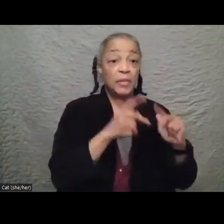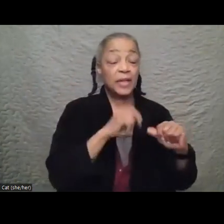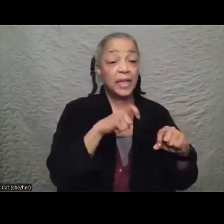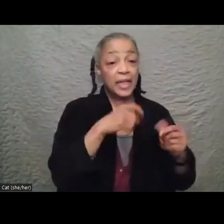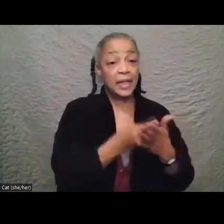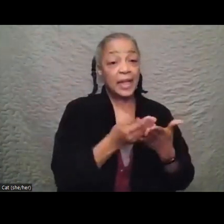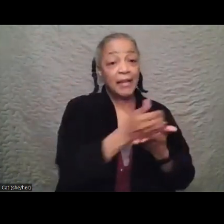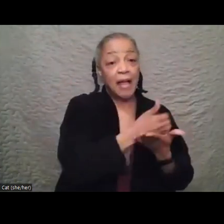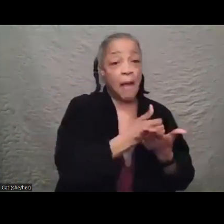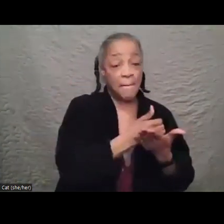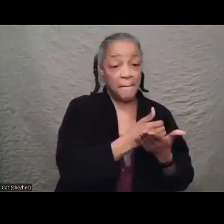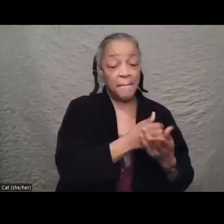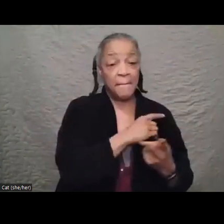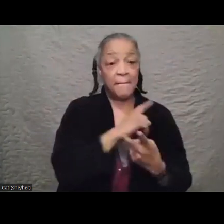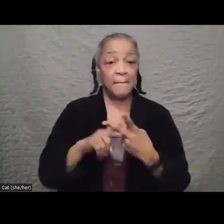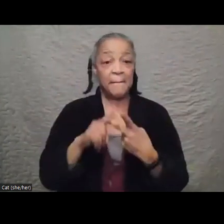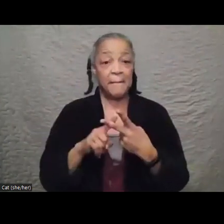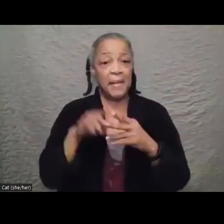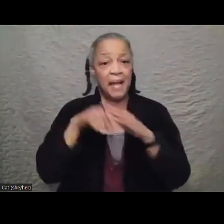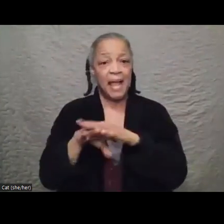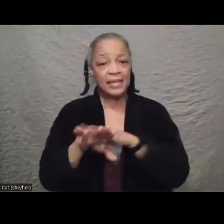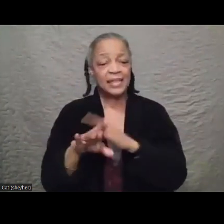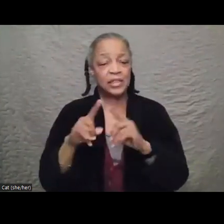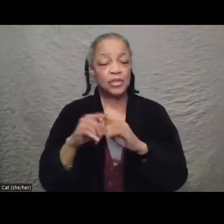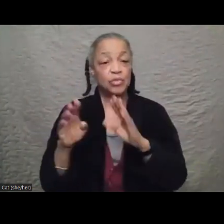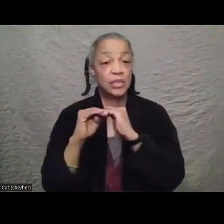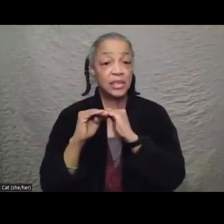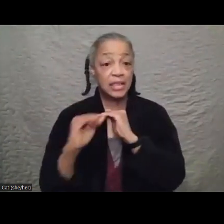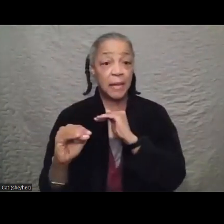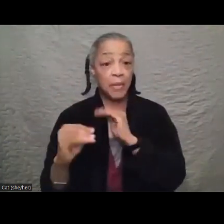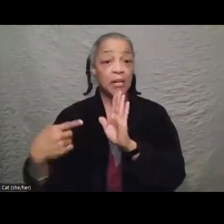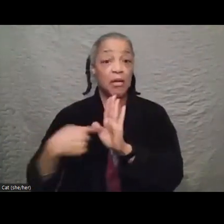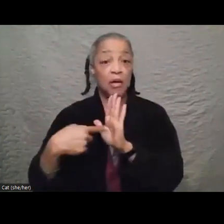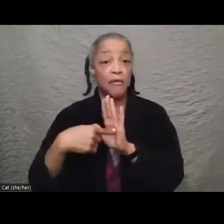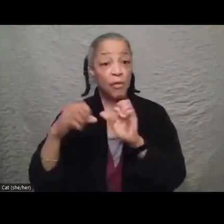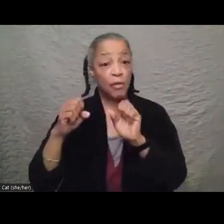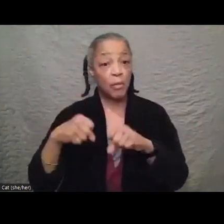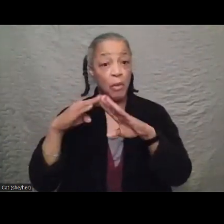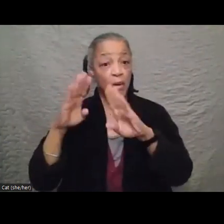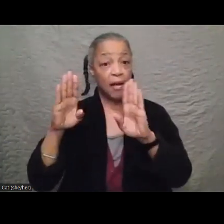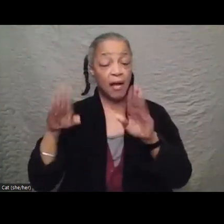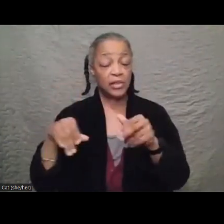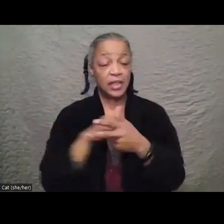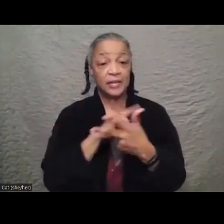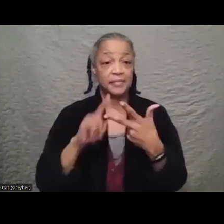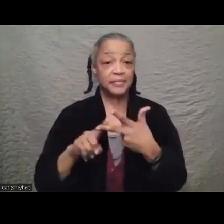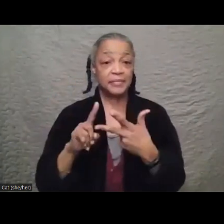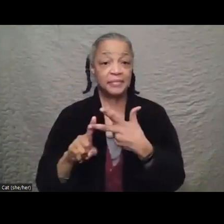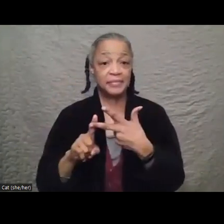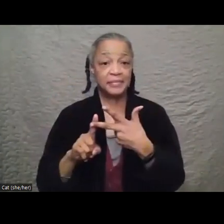Second, they need access to stable, affordable housing . And third, they need some services